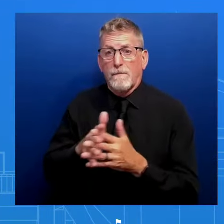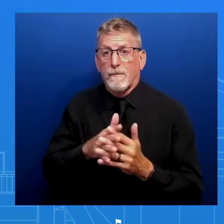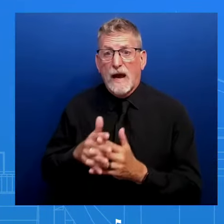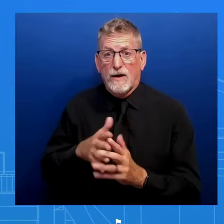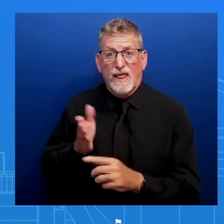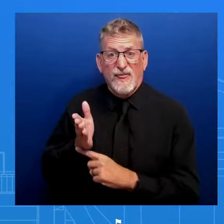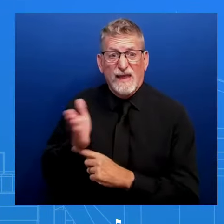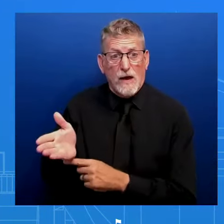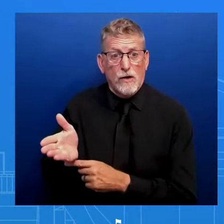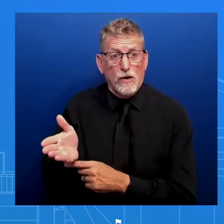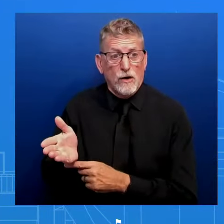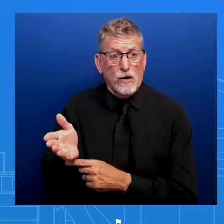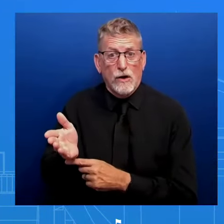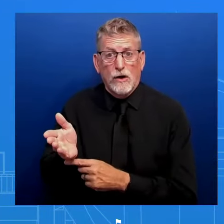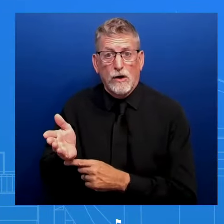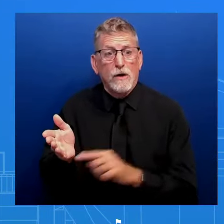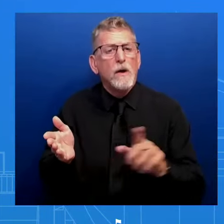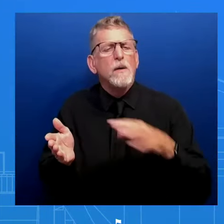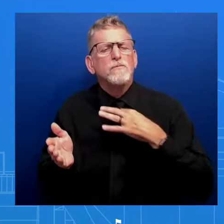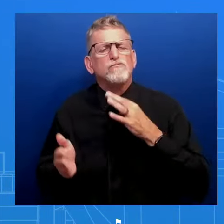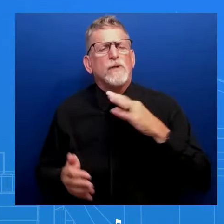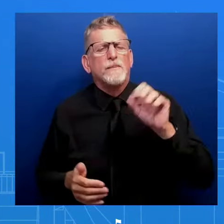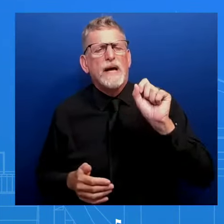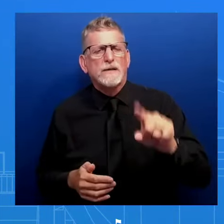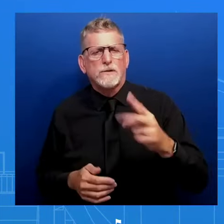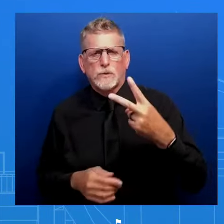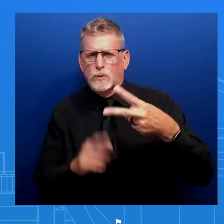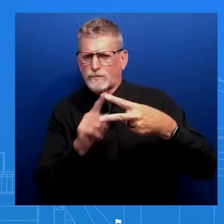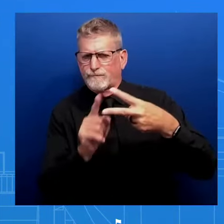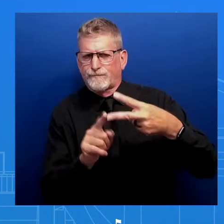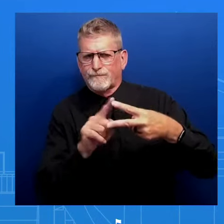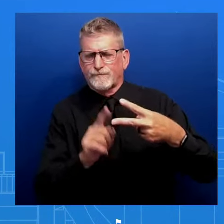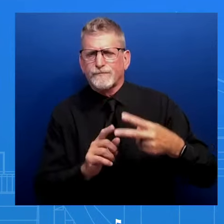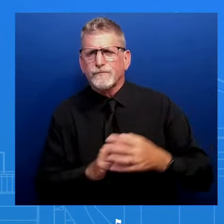One on Africa and another subject. What is the update and what are you doing as it